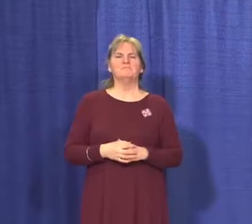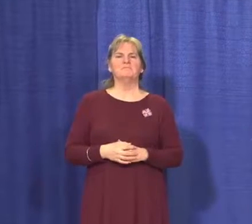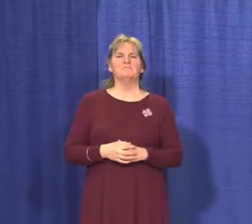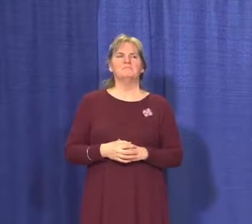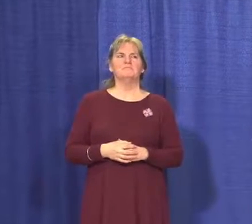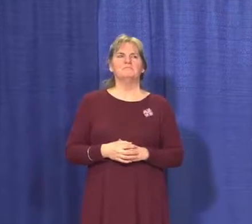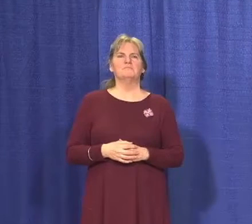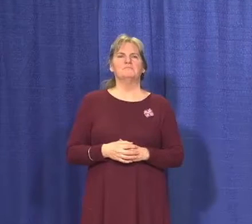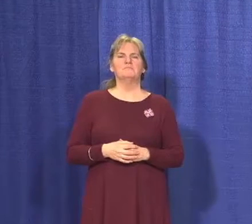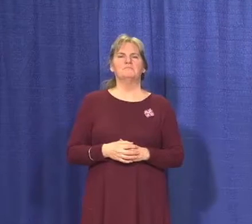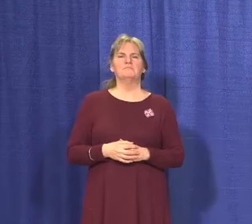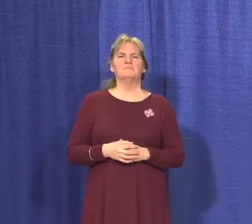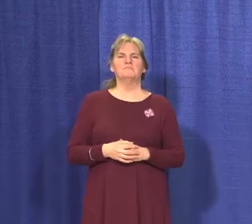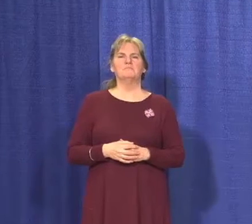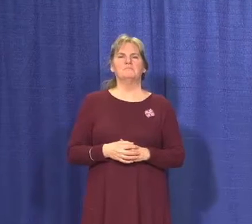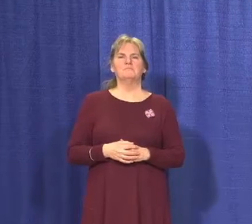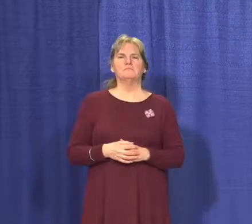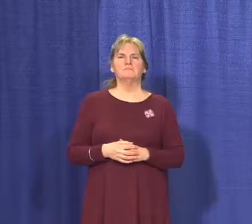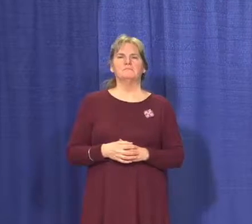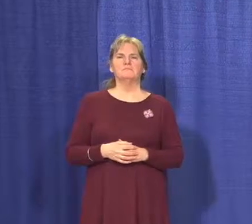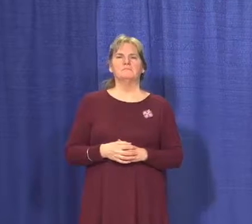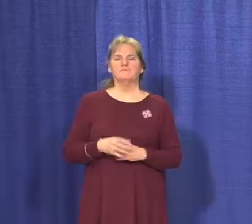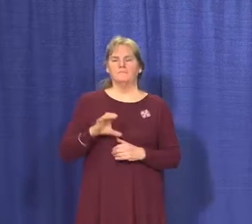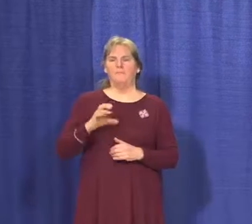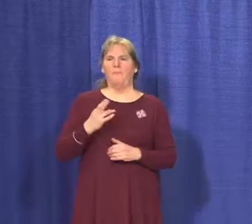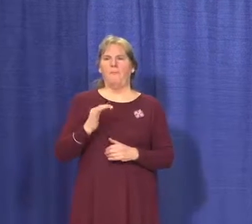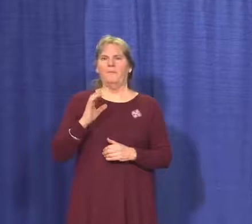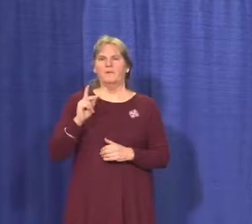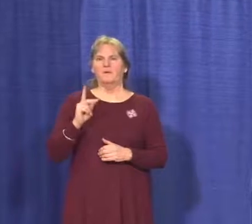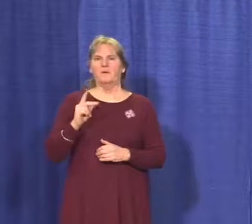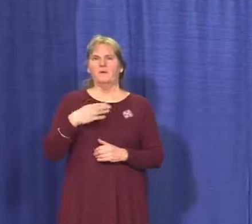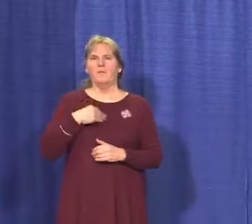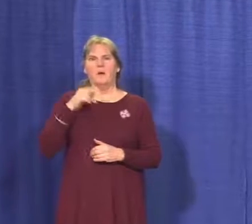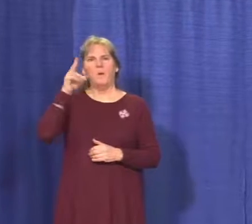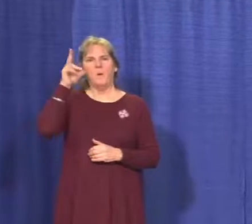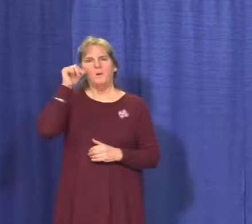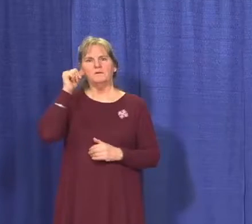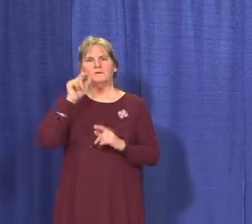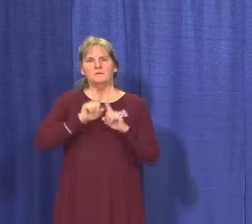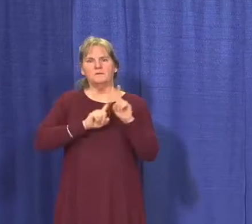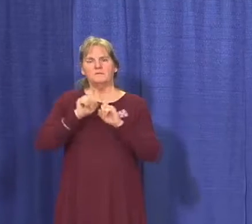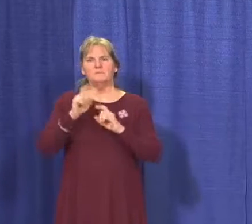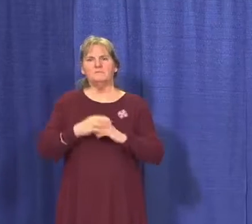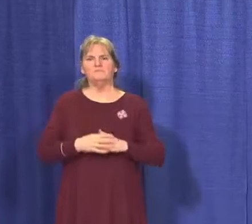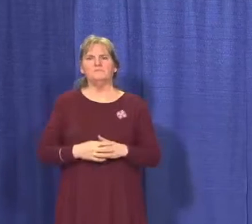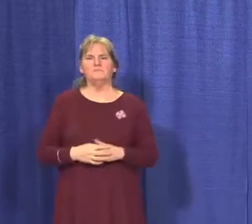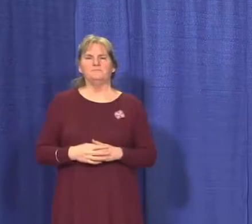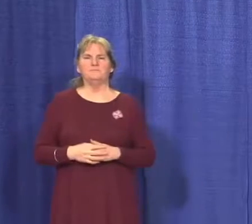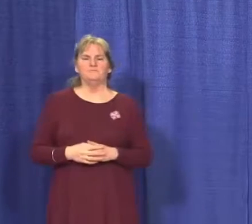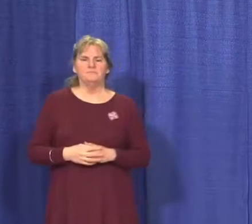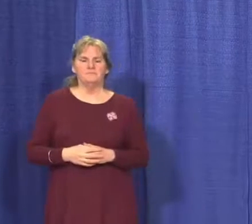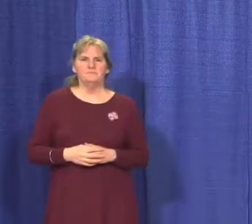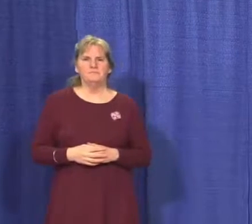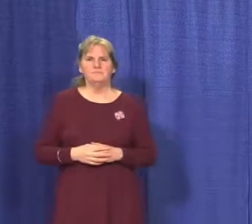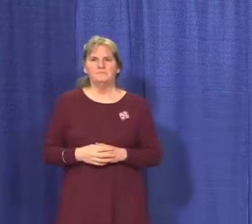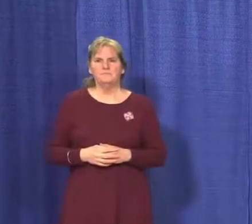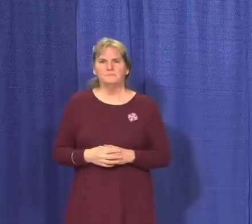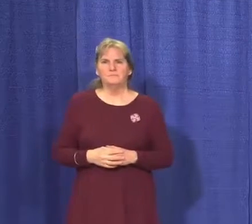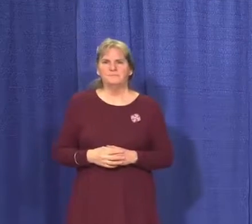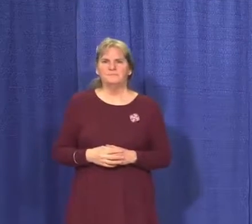Thank you, Luke. We will then go to Chuck with the Whitehorse Star.